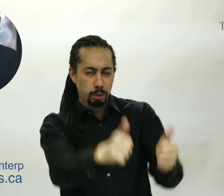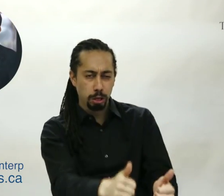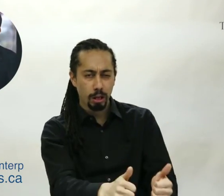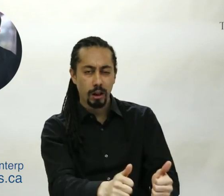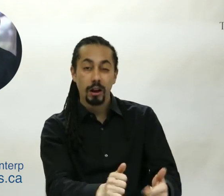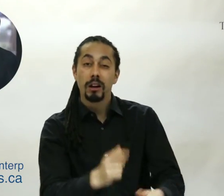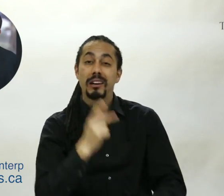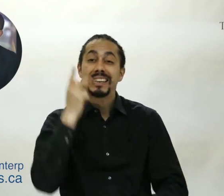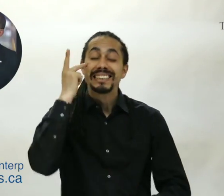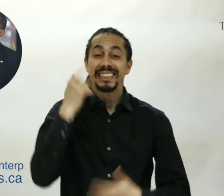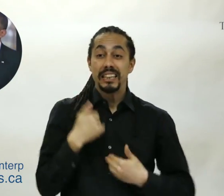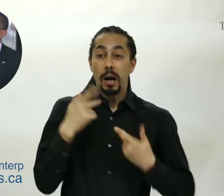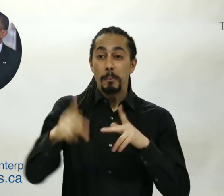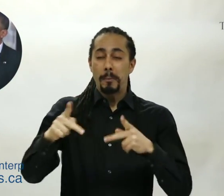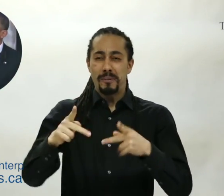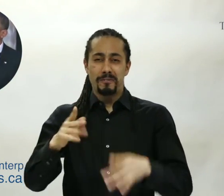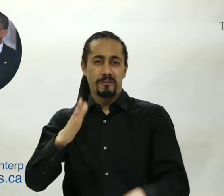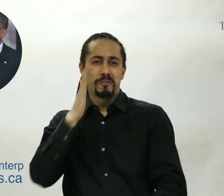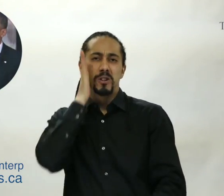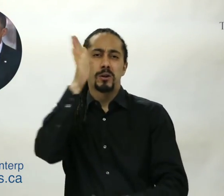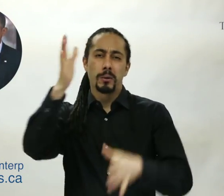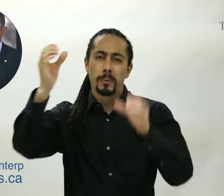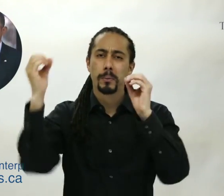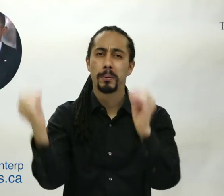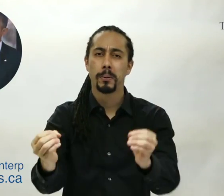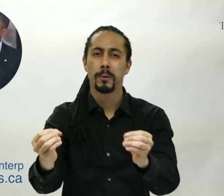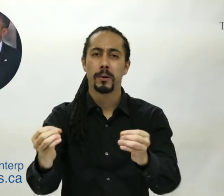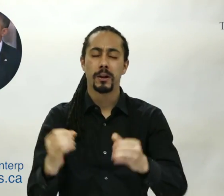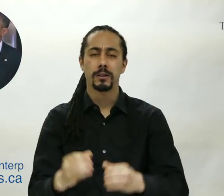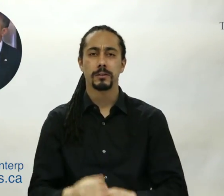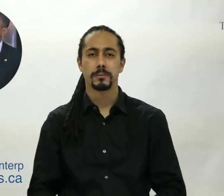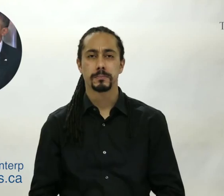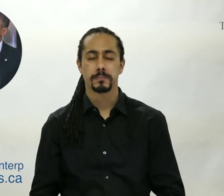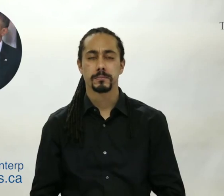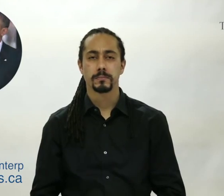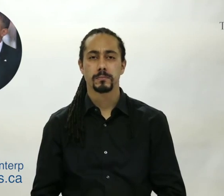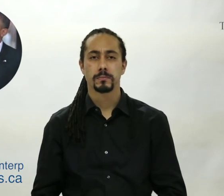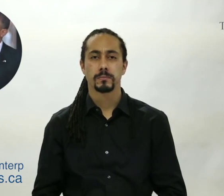We still see young people without prospects for the future.